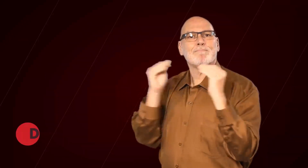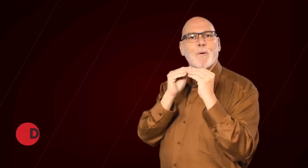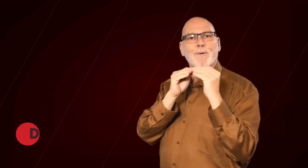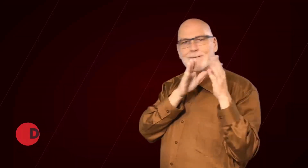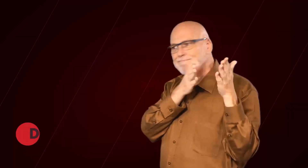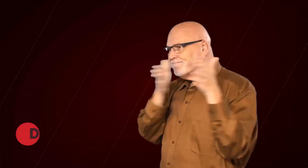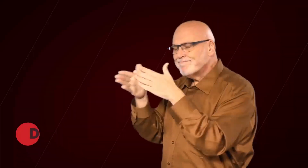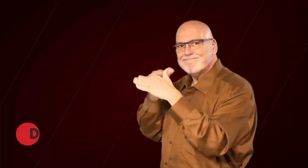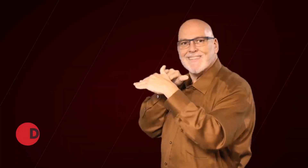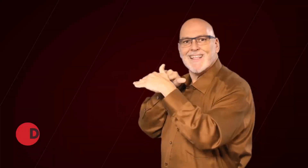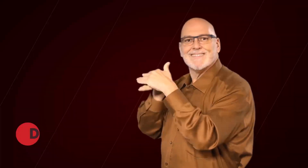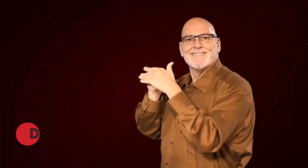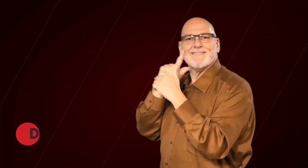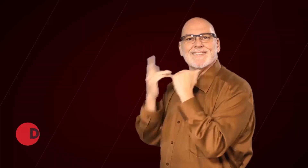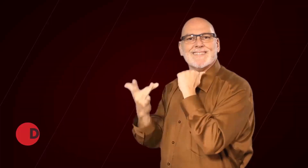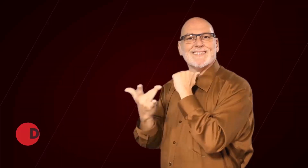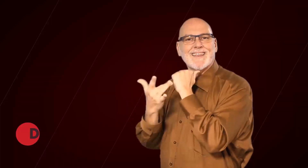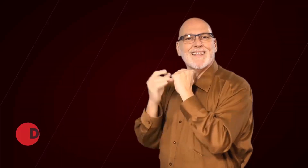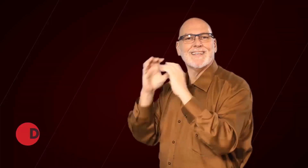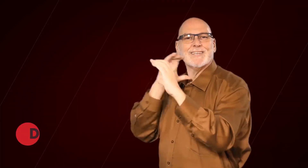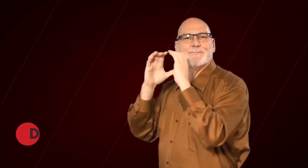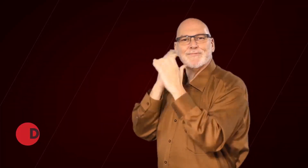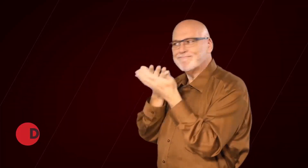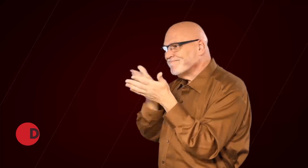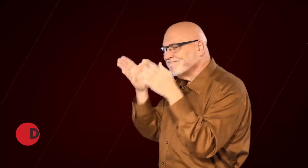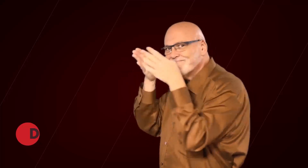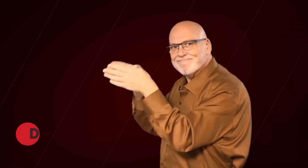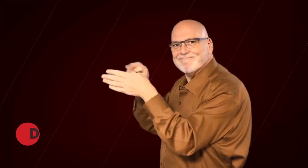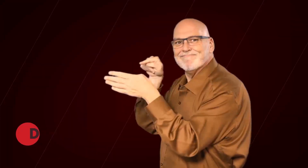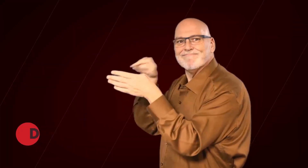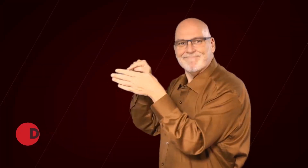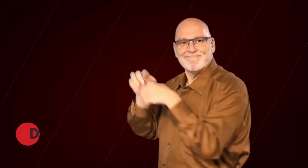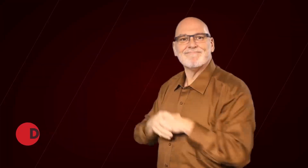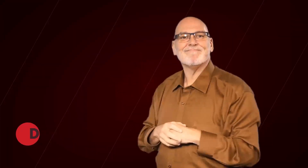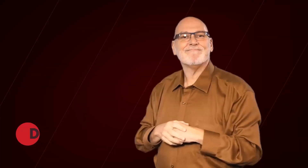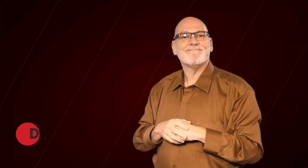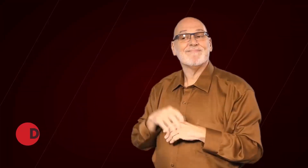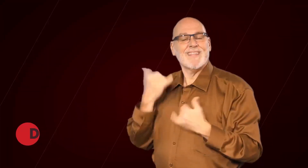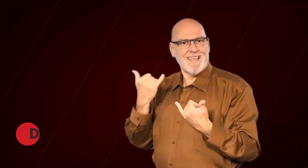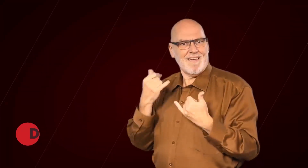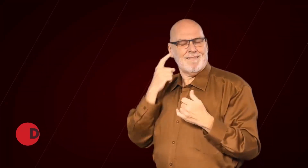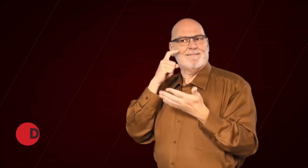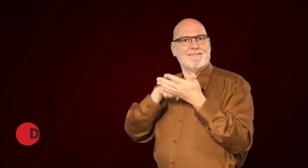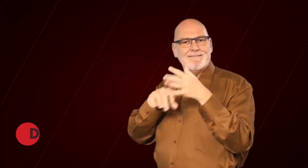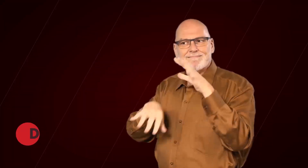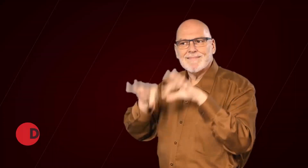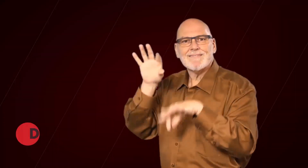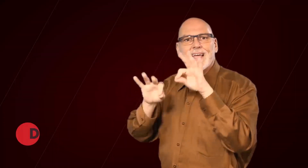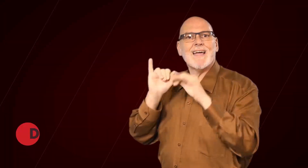more access to technology and communication and finding